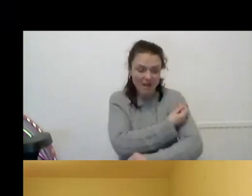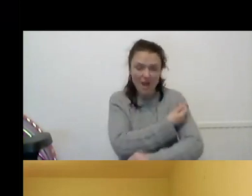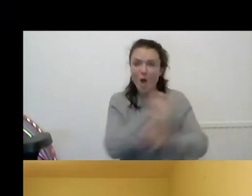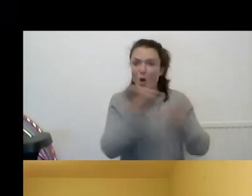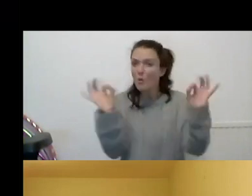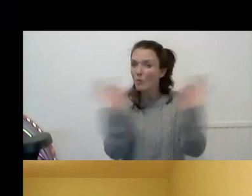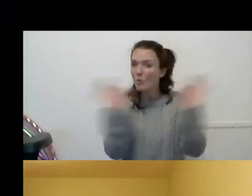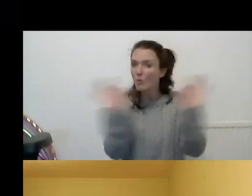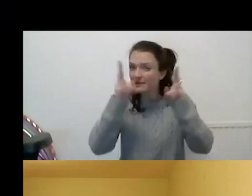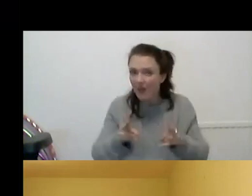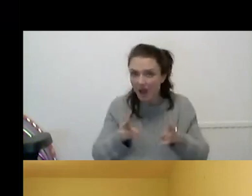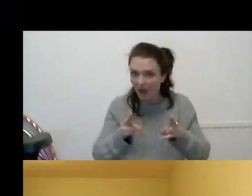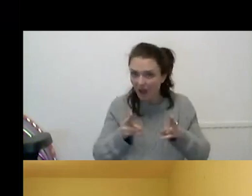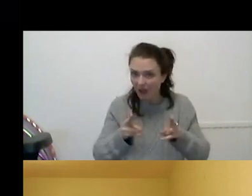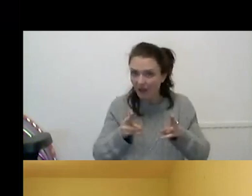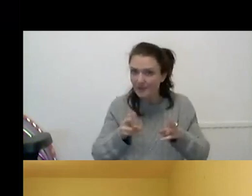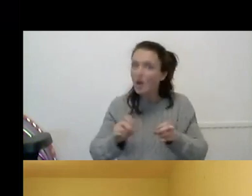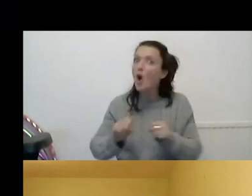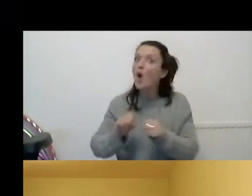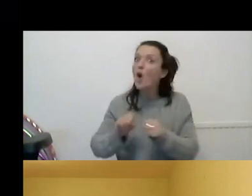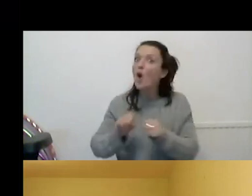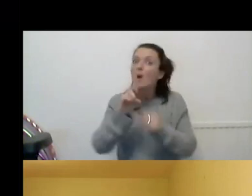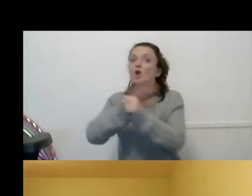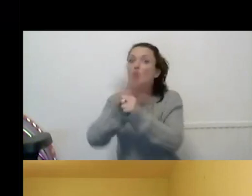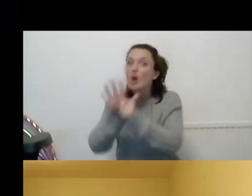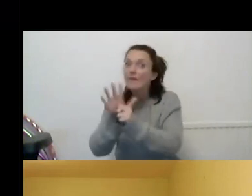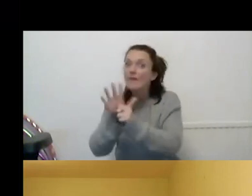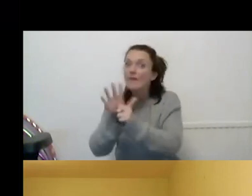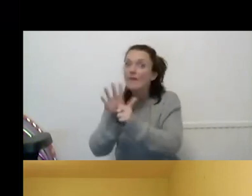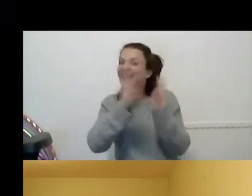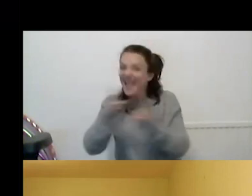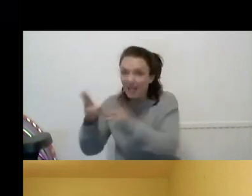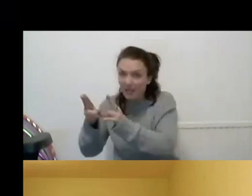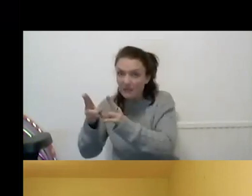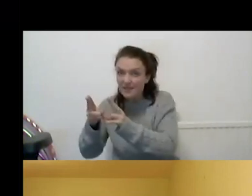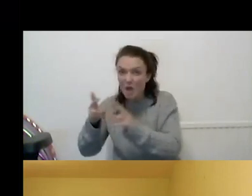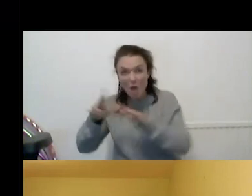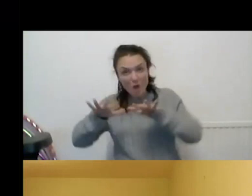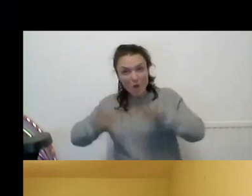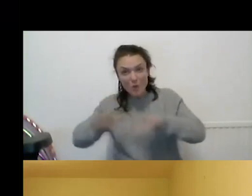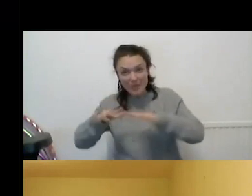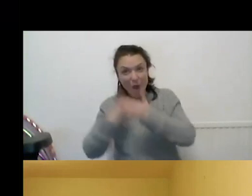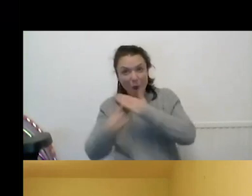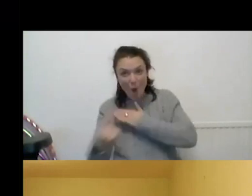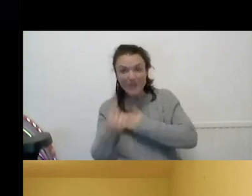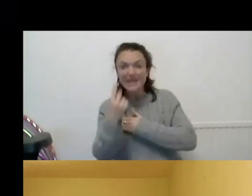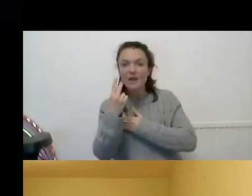So, in the UK so far, there have been 100,000 deaths because of covid 19 infection,